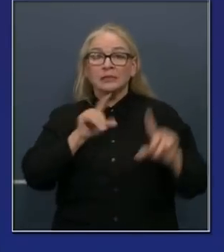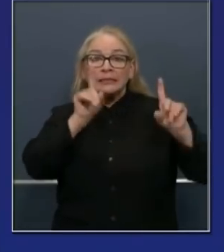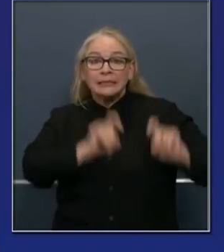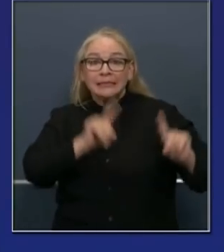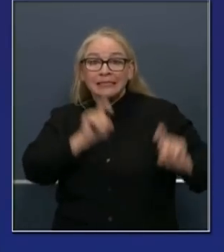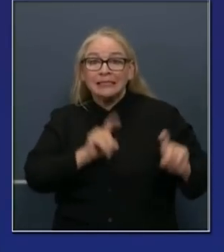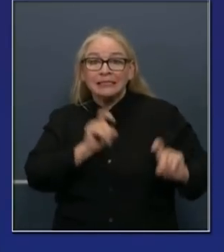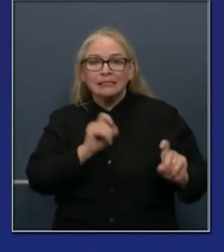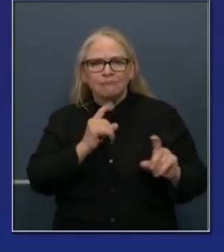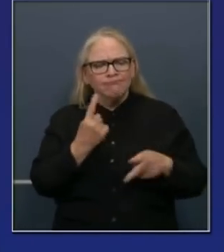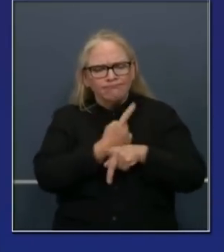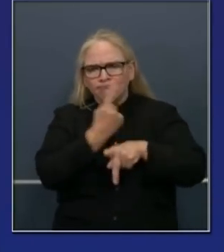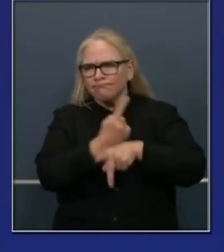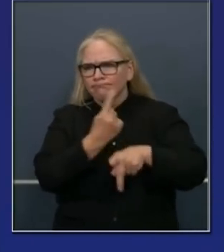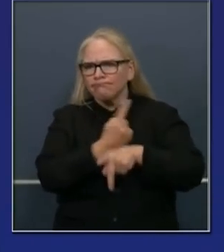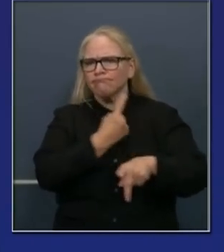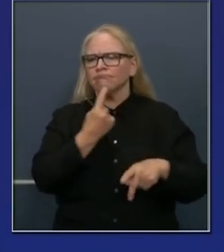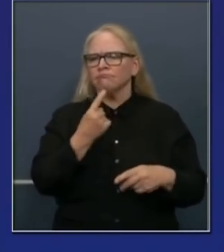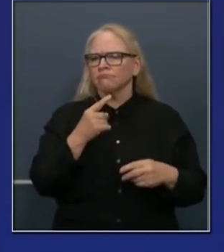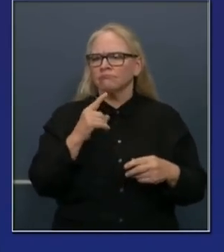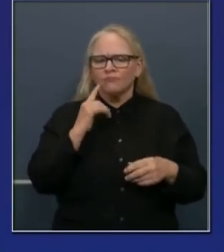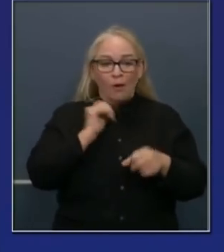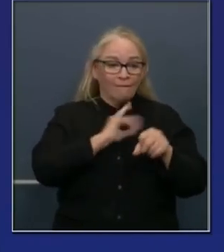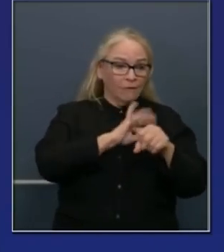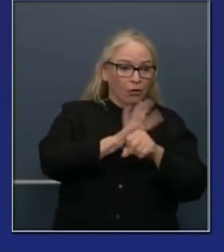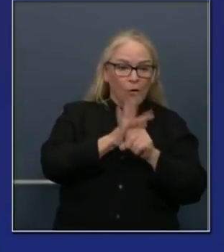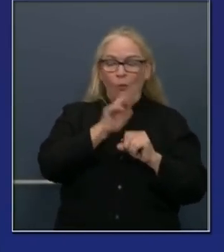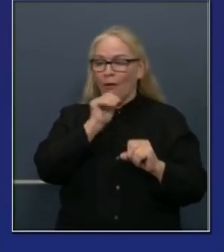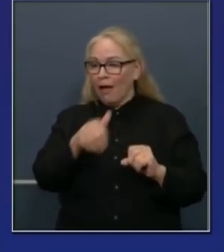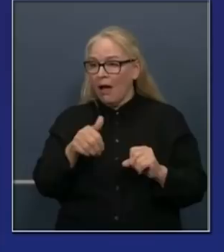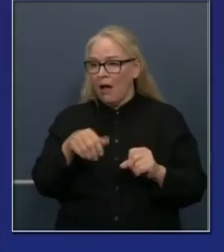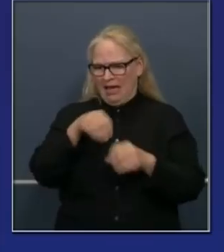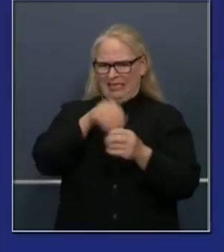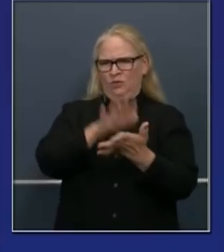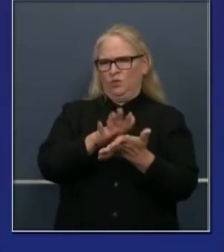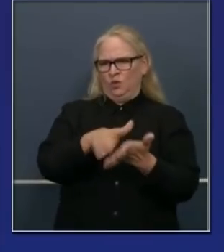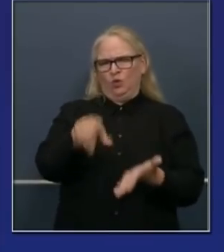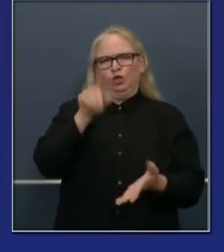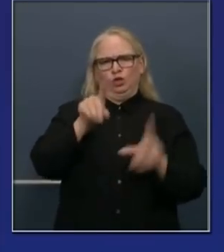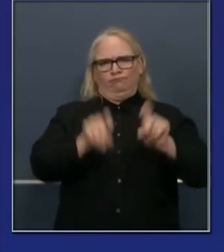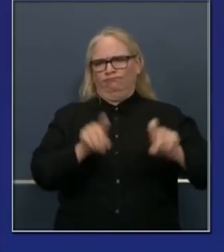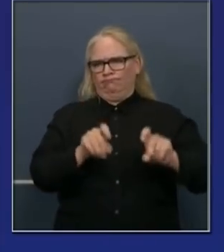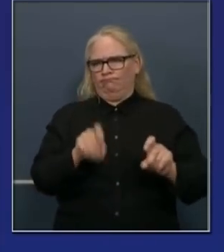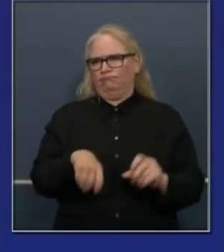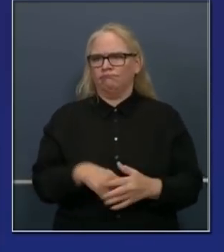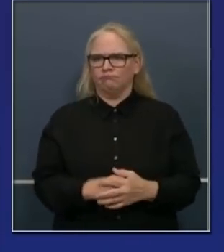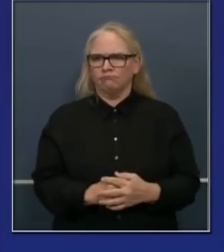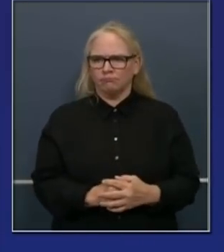WITHIN THE SCHOOL SETTING AND WE'RE PUTTING OUT SPECIFIC GUIDANCE AS IT RELATES TO TESTING AND CONTACT TRACING IN